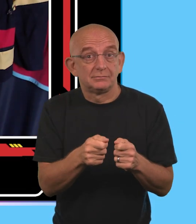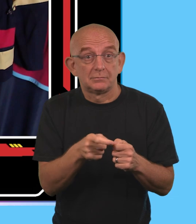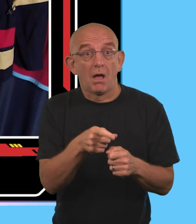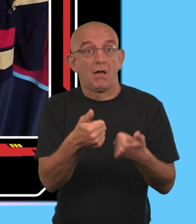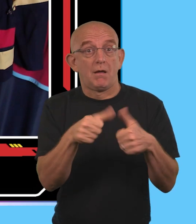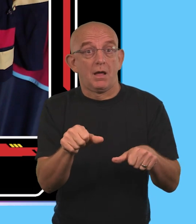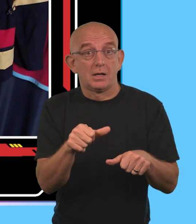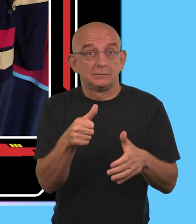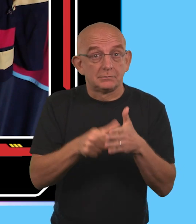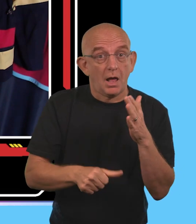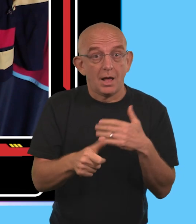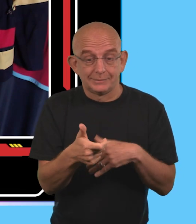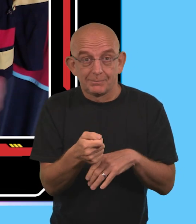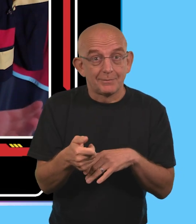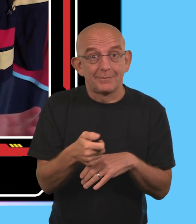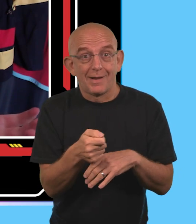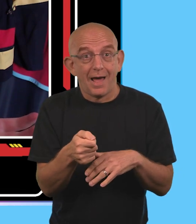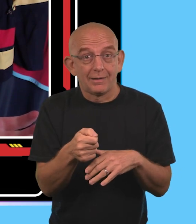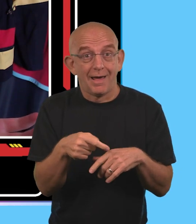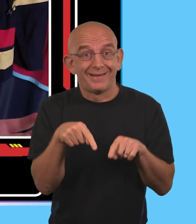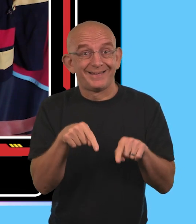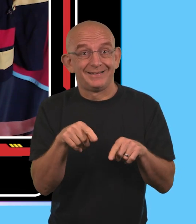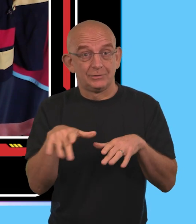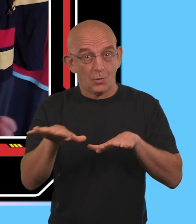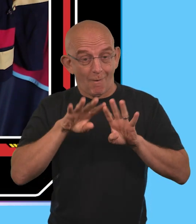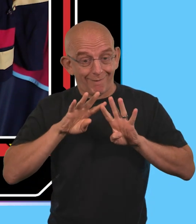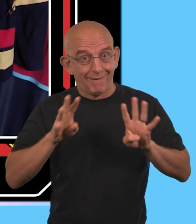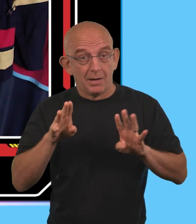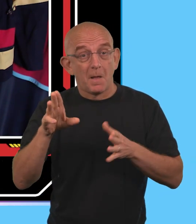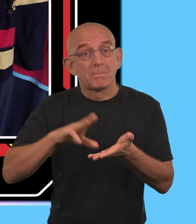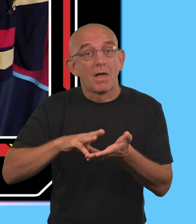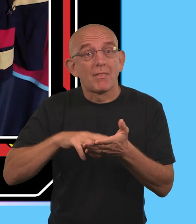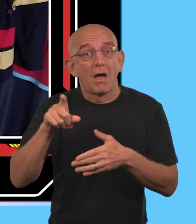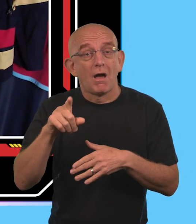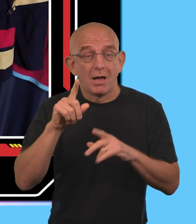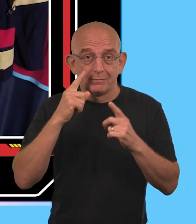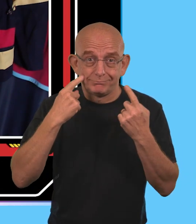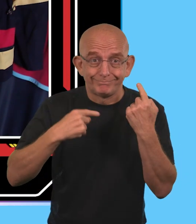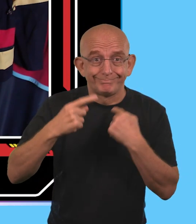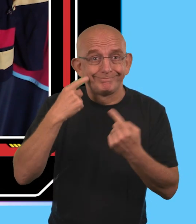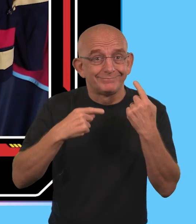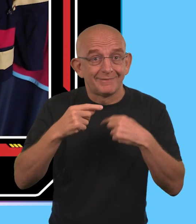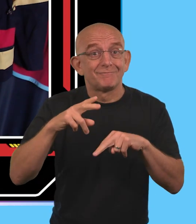and she started playing Paw Patrol. Her mom started crying.